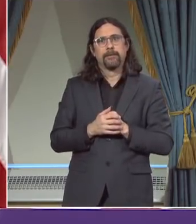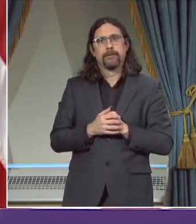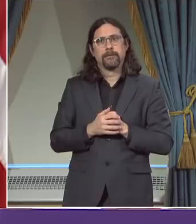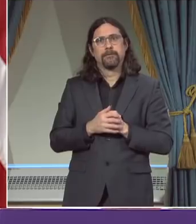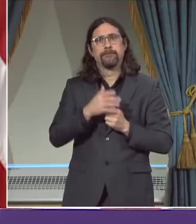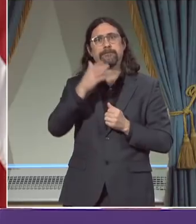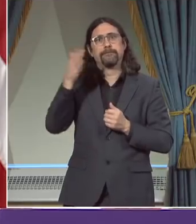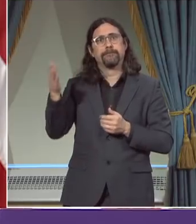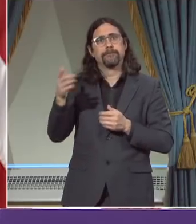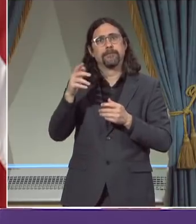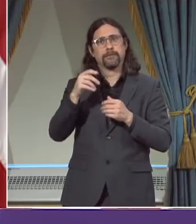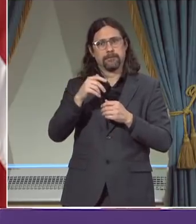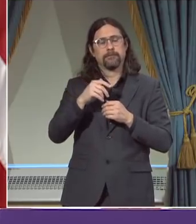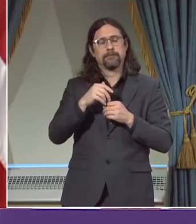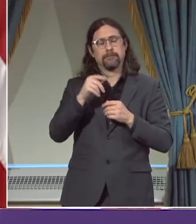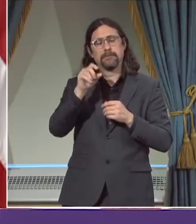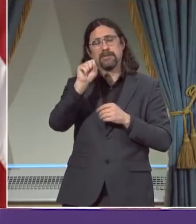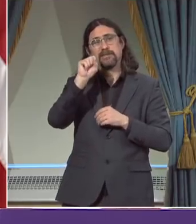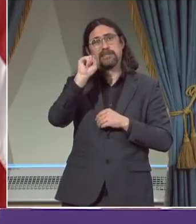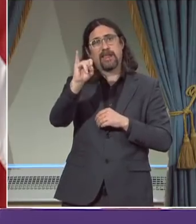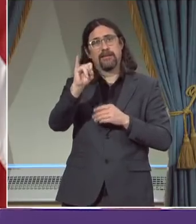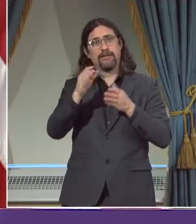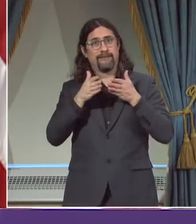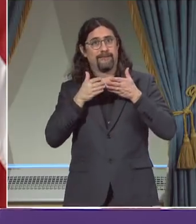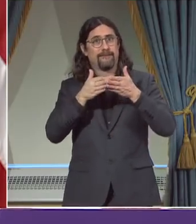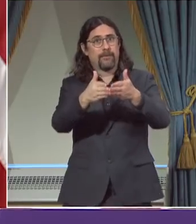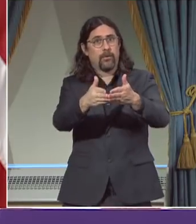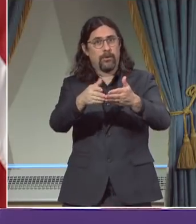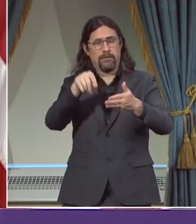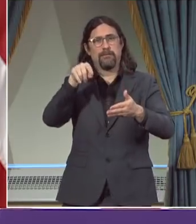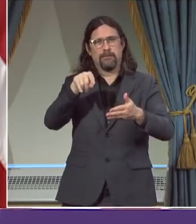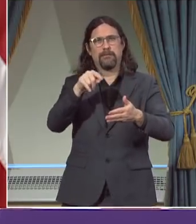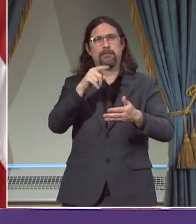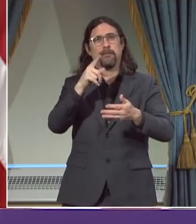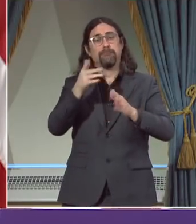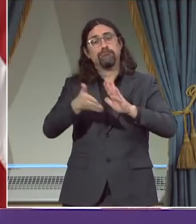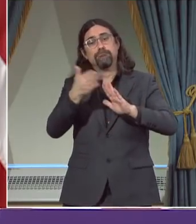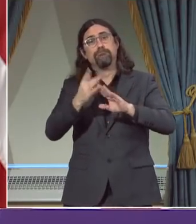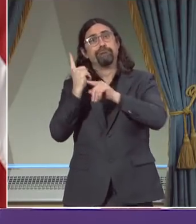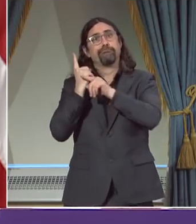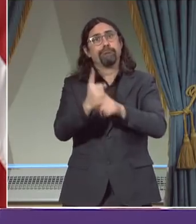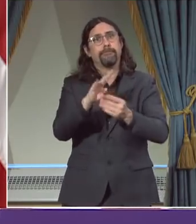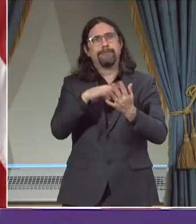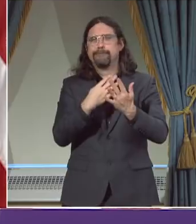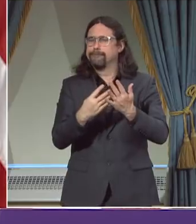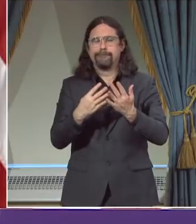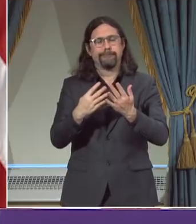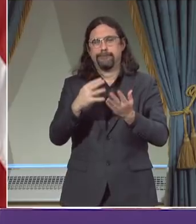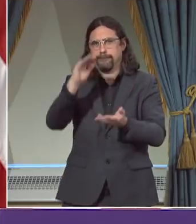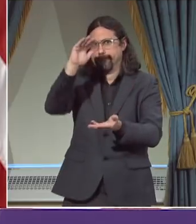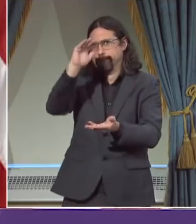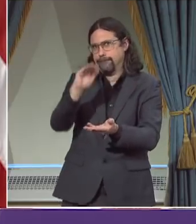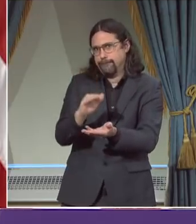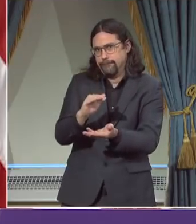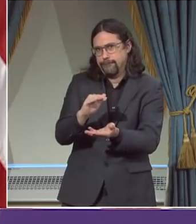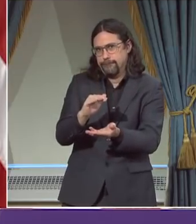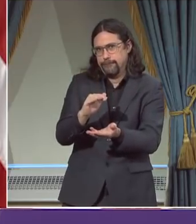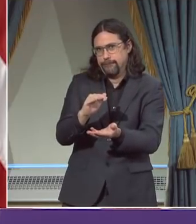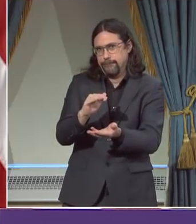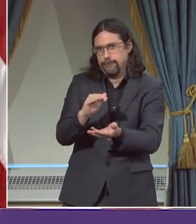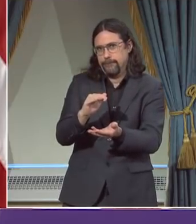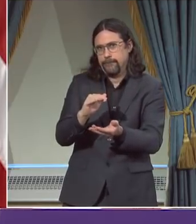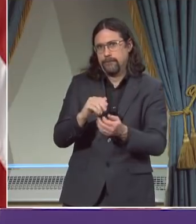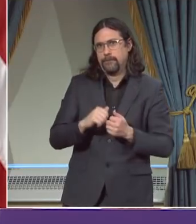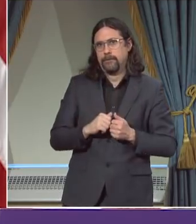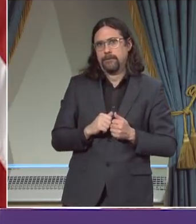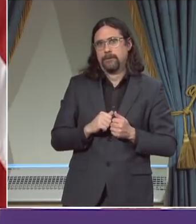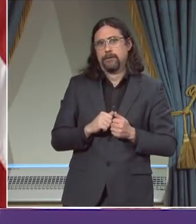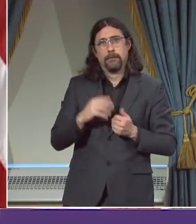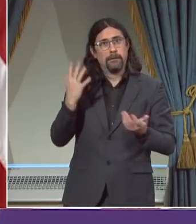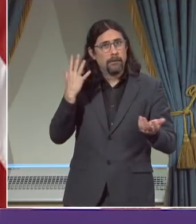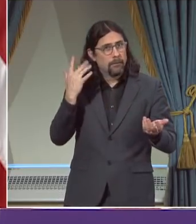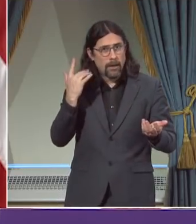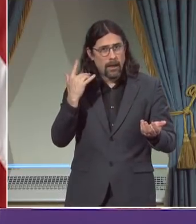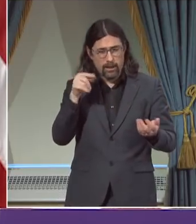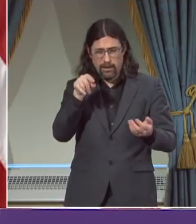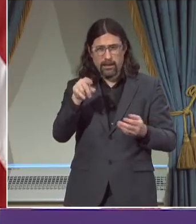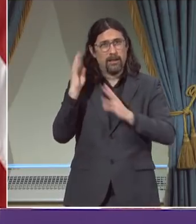COUPLE THINGS.